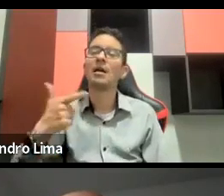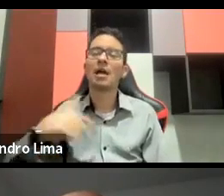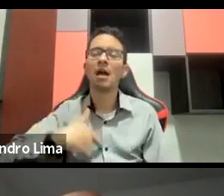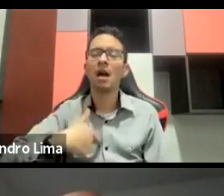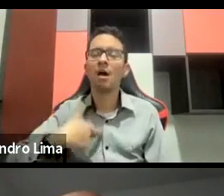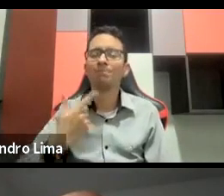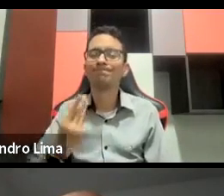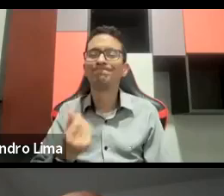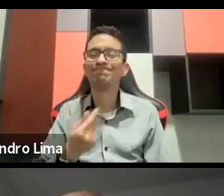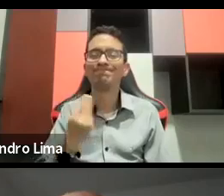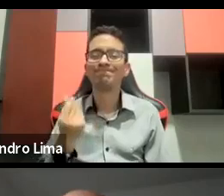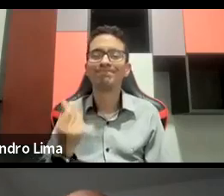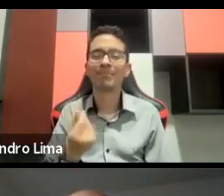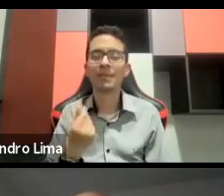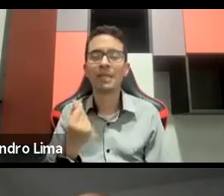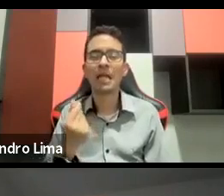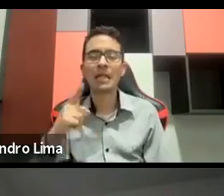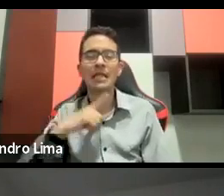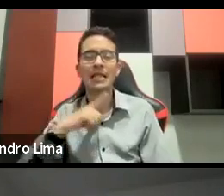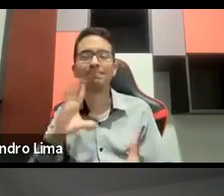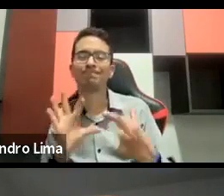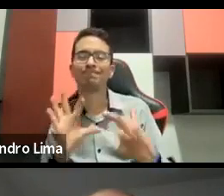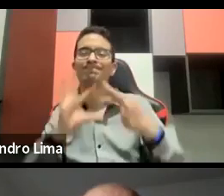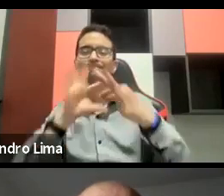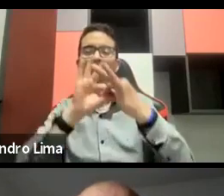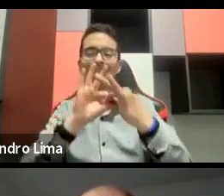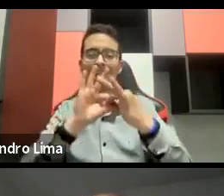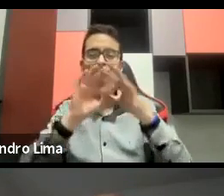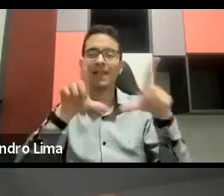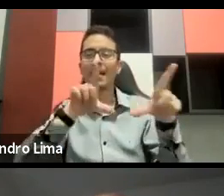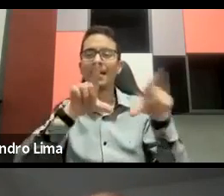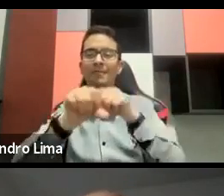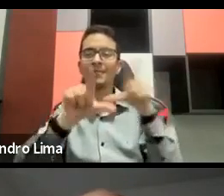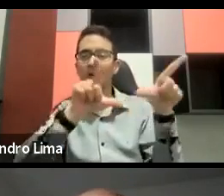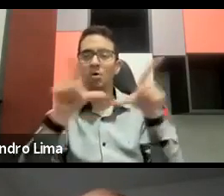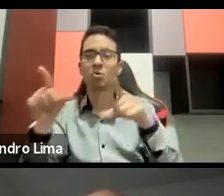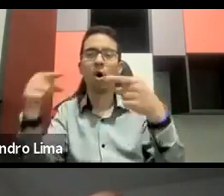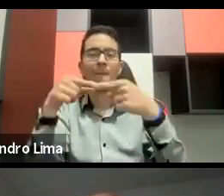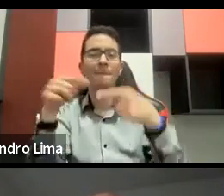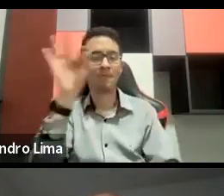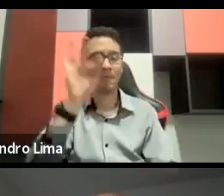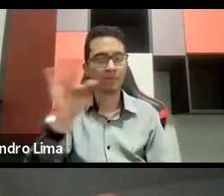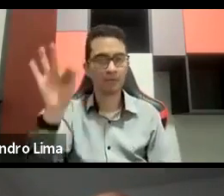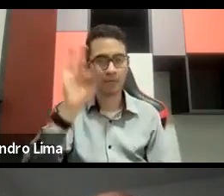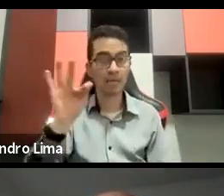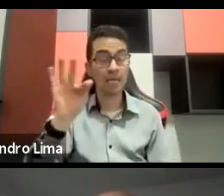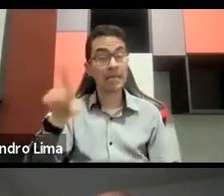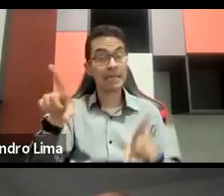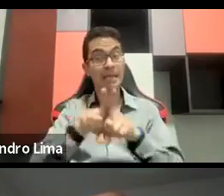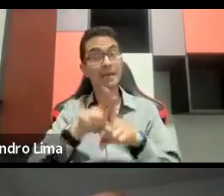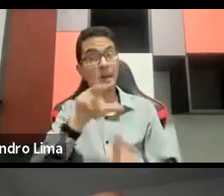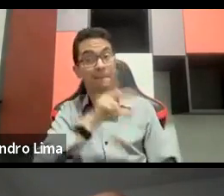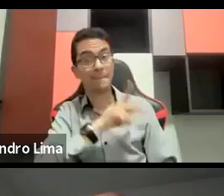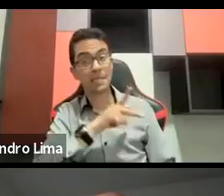academic and at the same time, personal connection with Reijo personal connection with Reijo personal connection with Reijo because Reijo and are like because Reijo and are like because Reijo and are like Fernando and Cesar when we Fernando and Cesar when we Fernando and Cesar when we think about our research group think about our research group